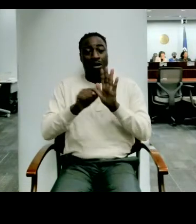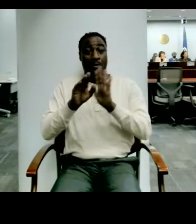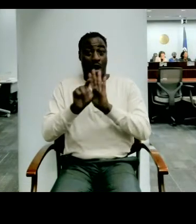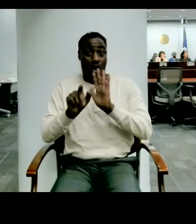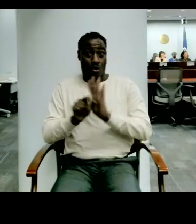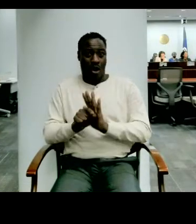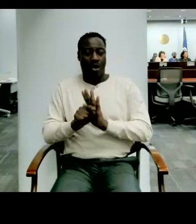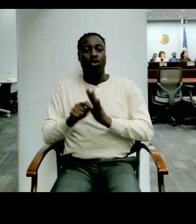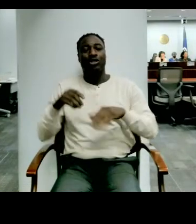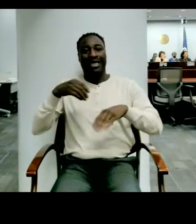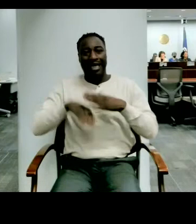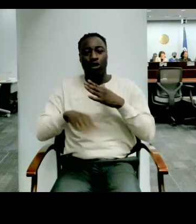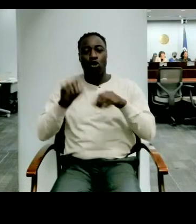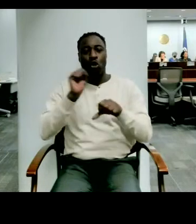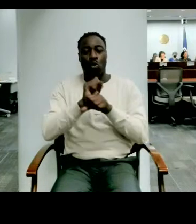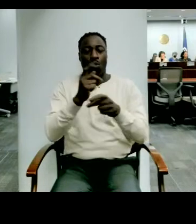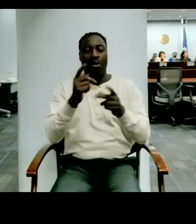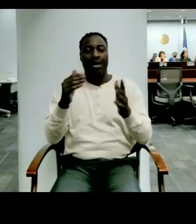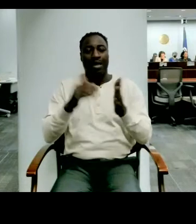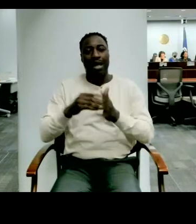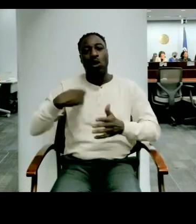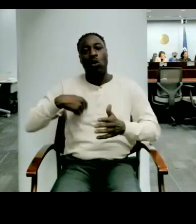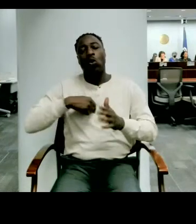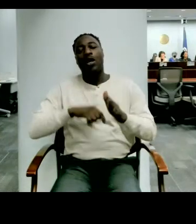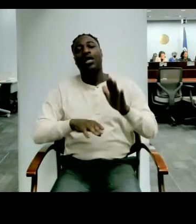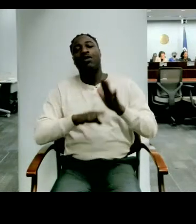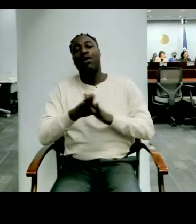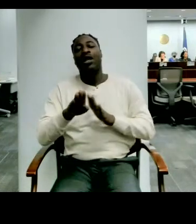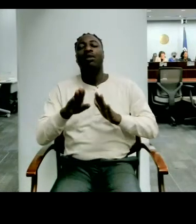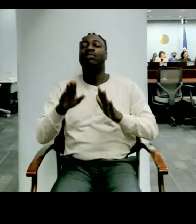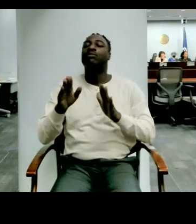through our Foundation we getting talent back to work initiative,